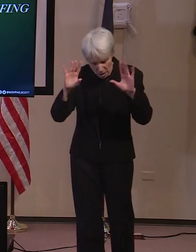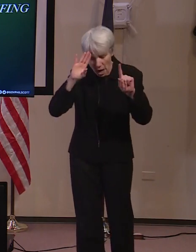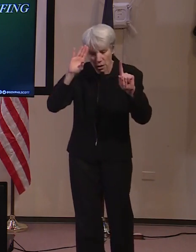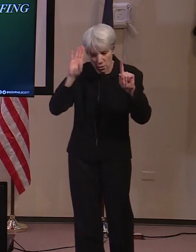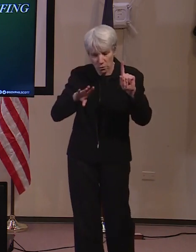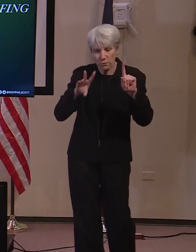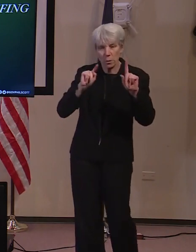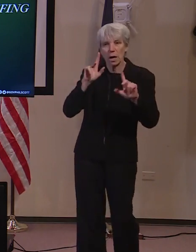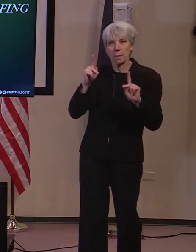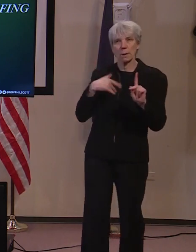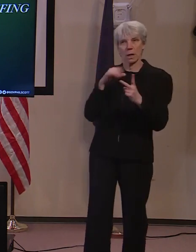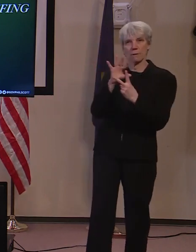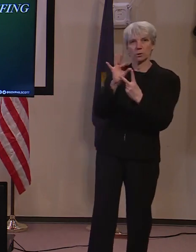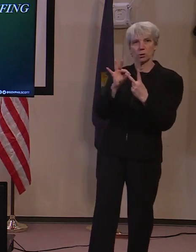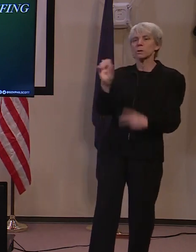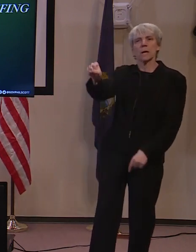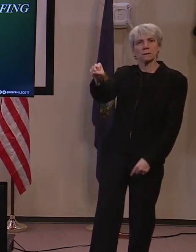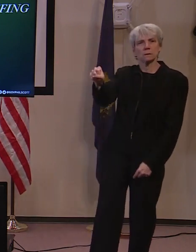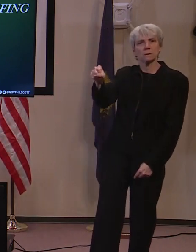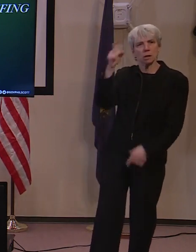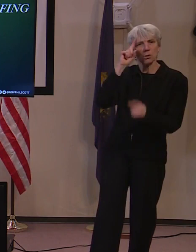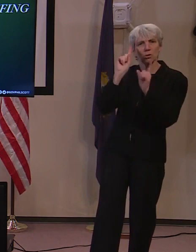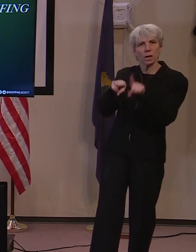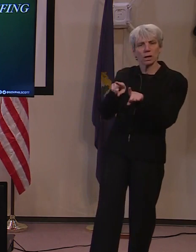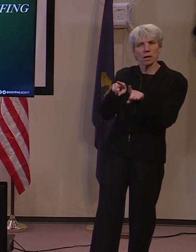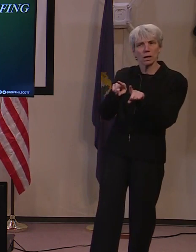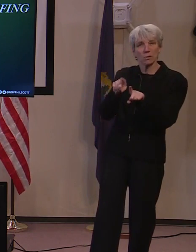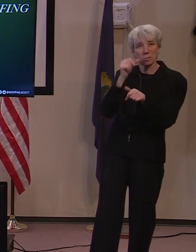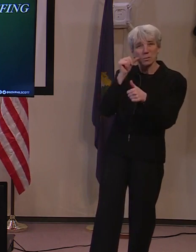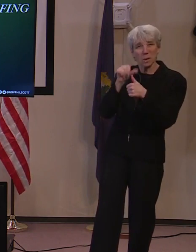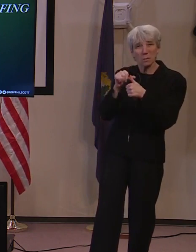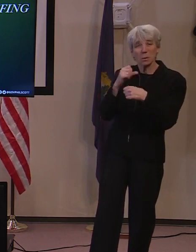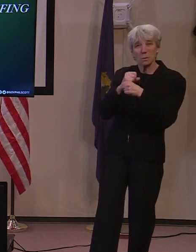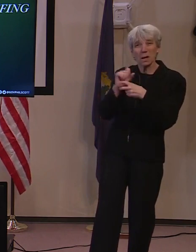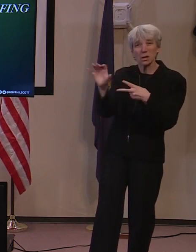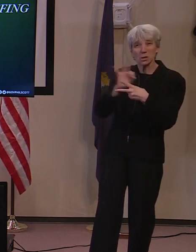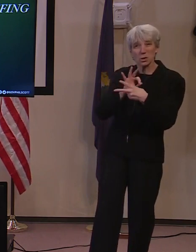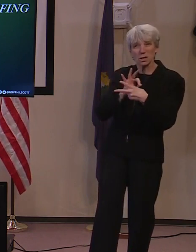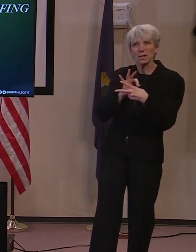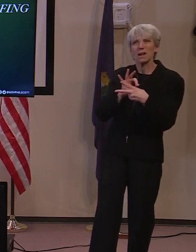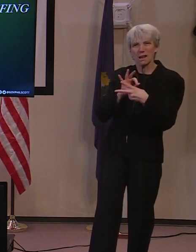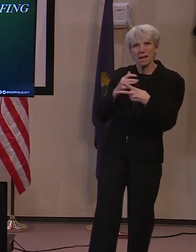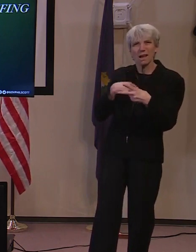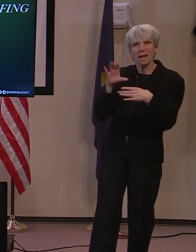but some choices have consequences in this case, refusing to get the vaccine